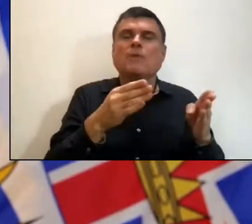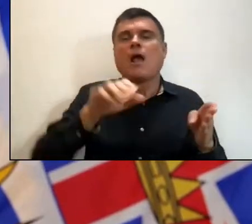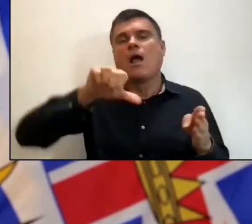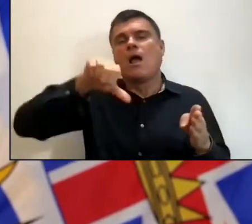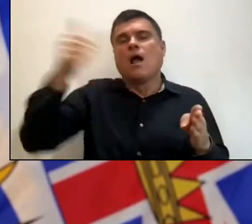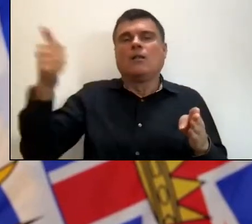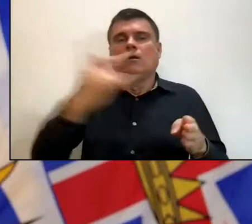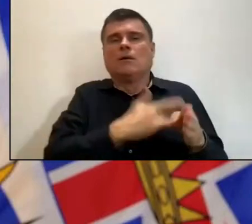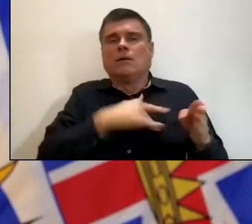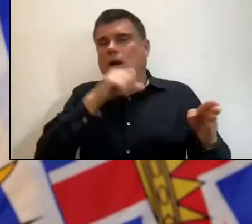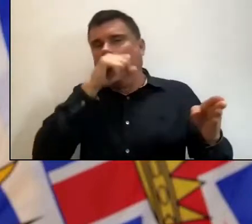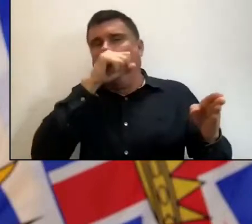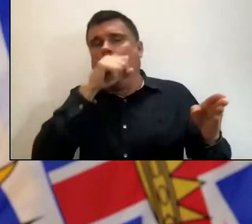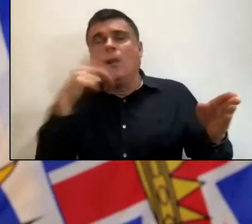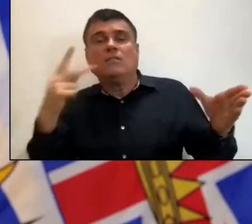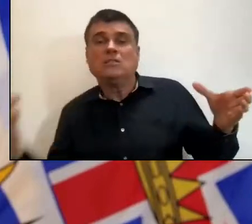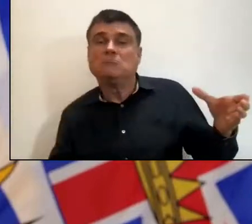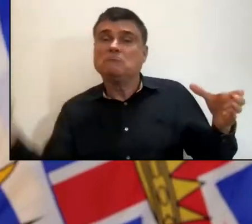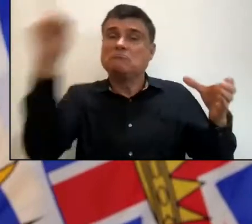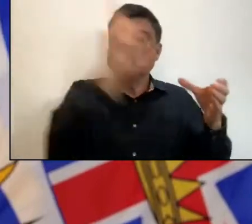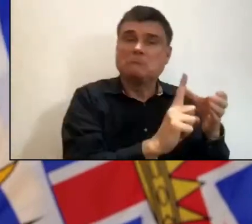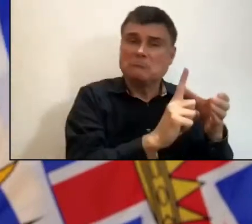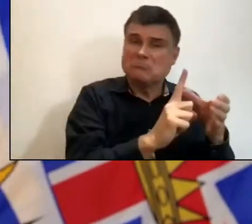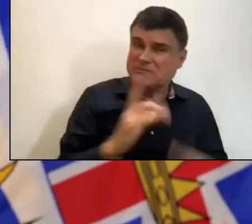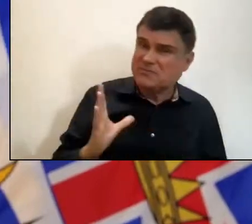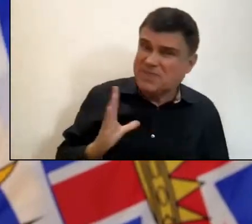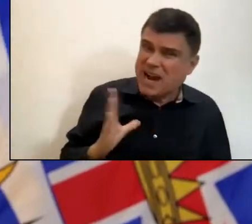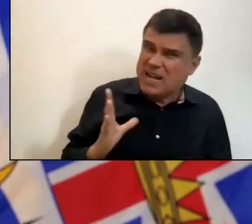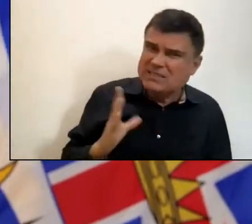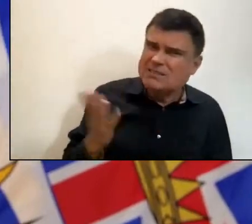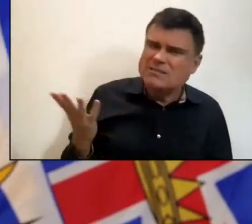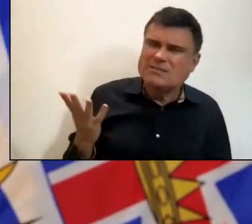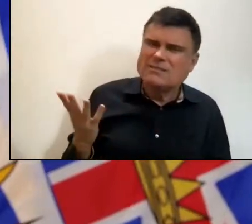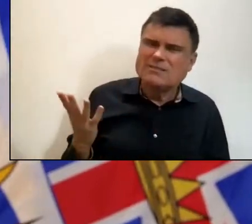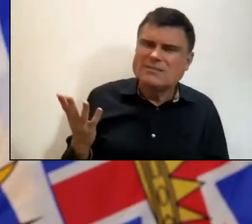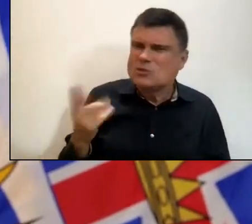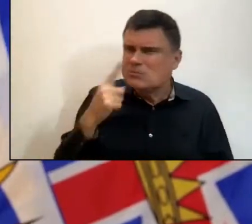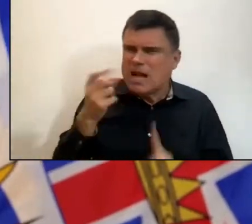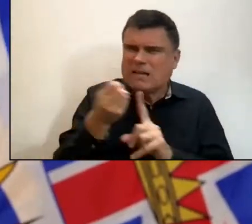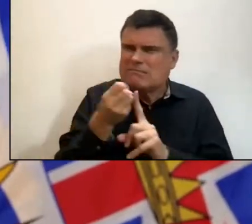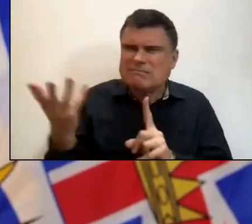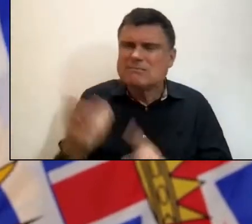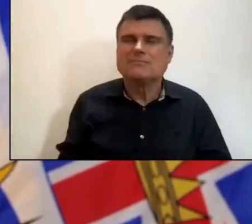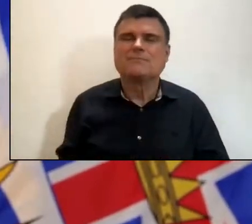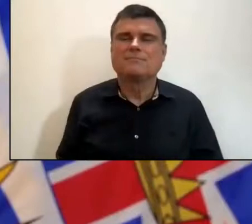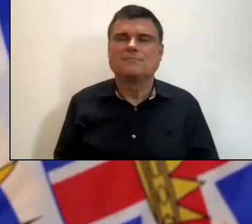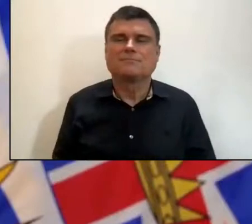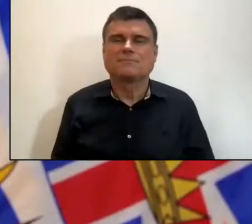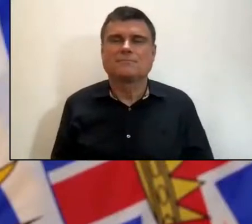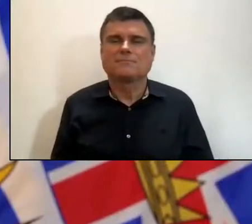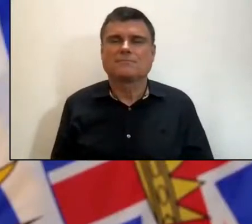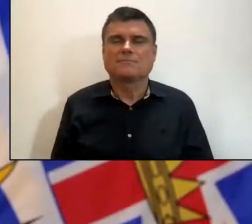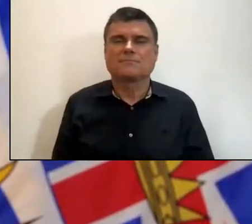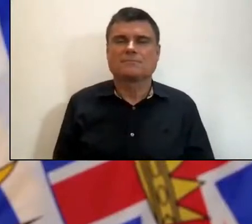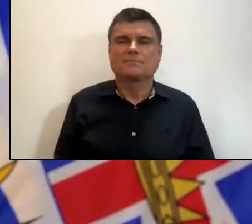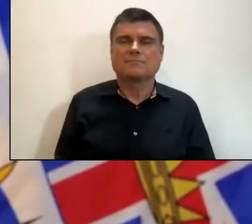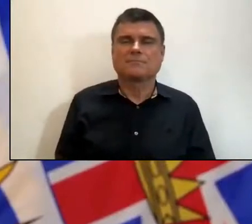is no guidance on travel. So our guidance on travel just to be clear if you are not